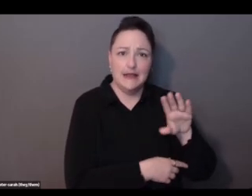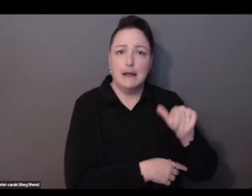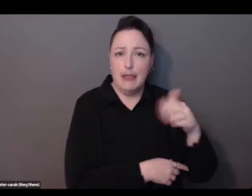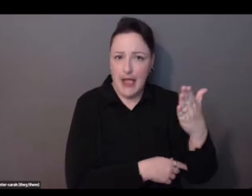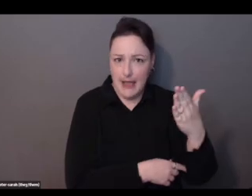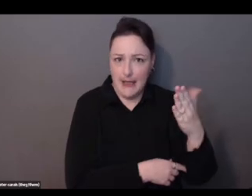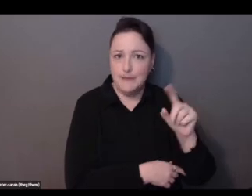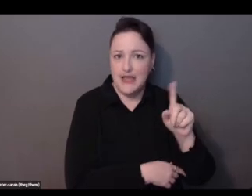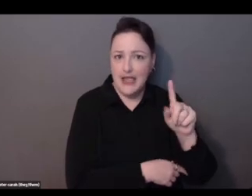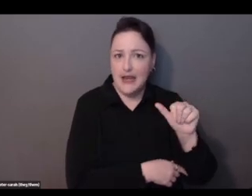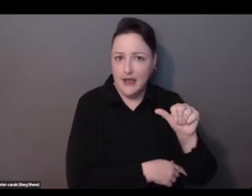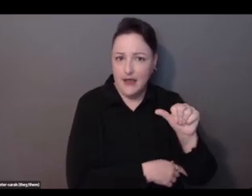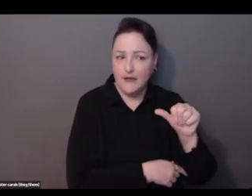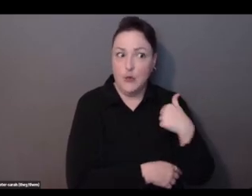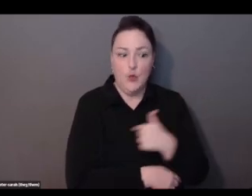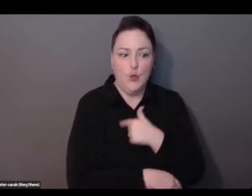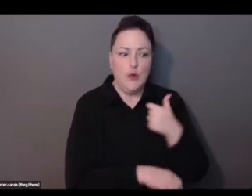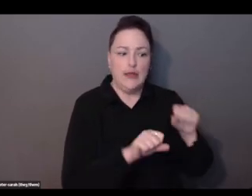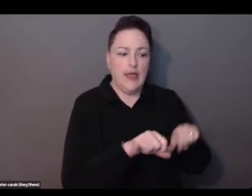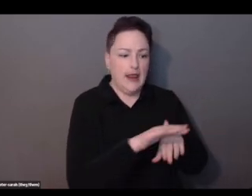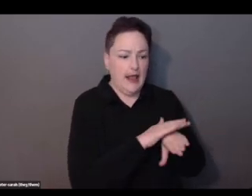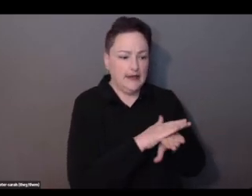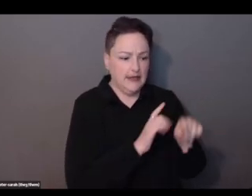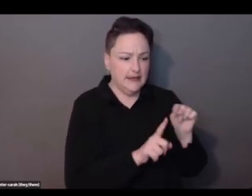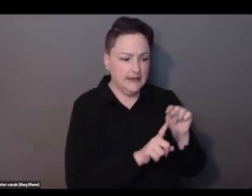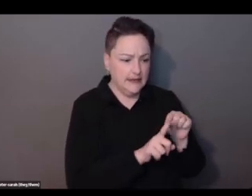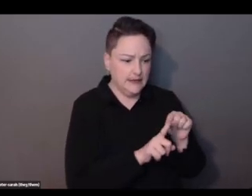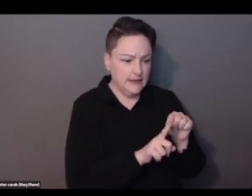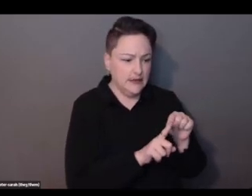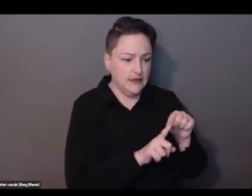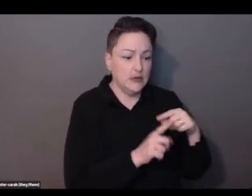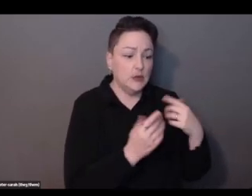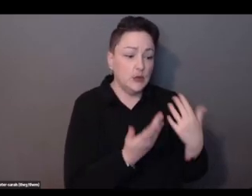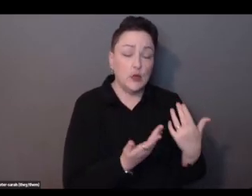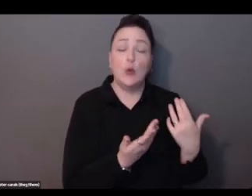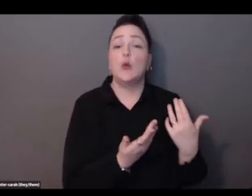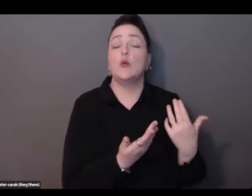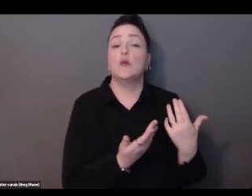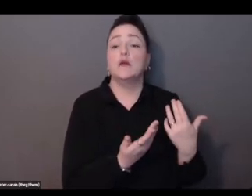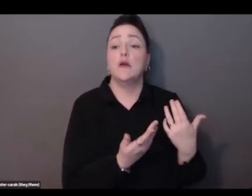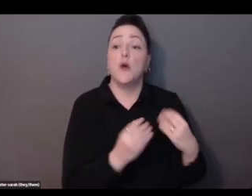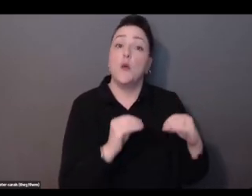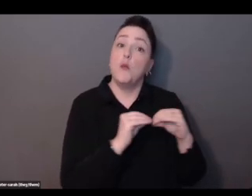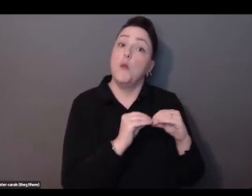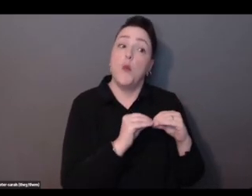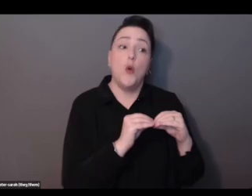That is in the works. And so as we get more updated data for T-MSIS,